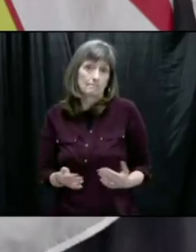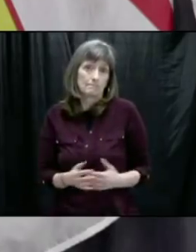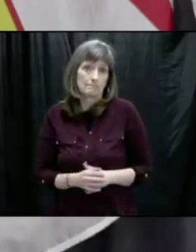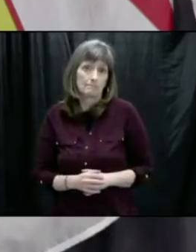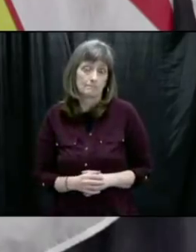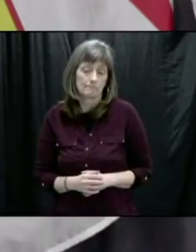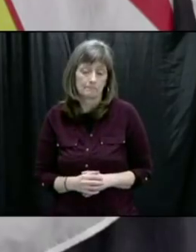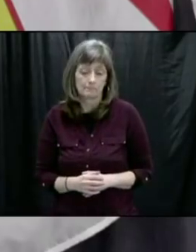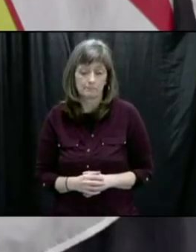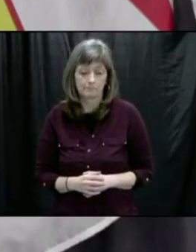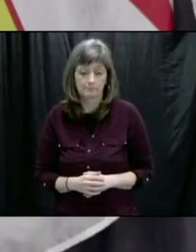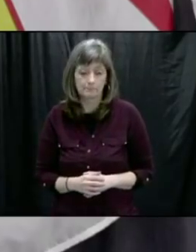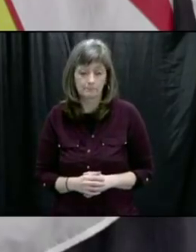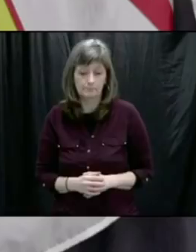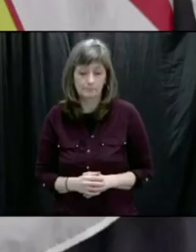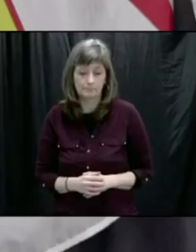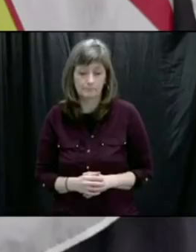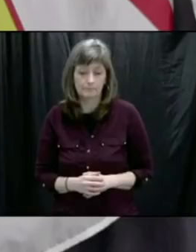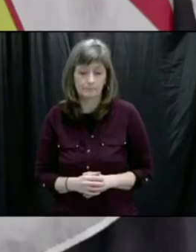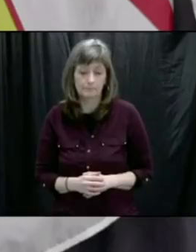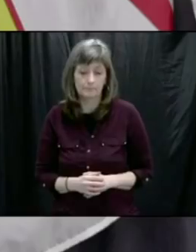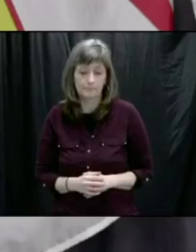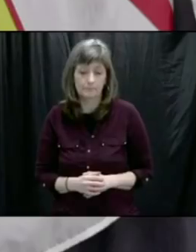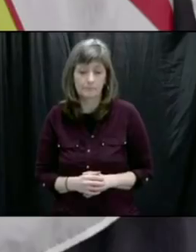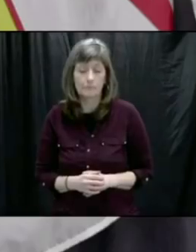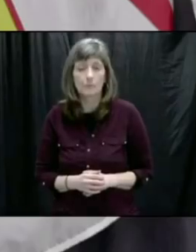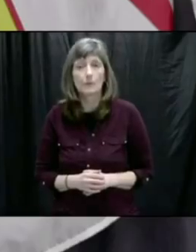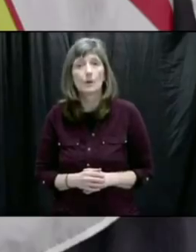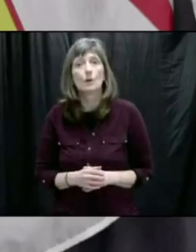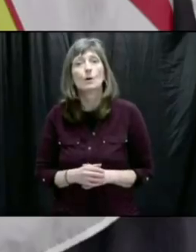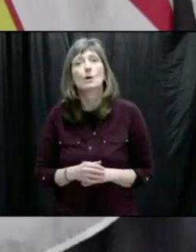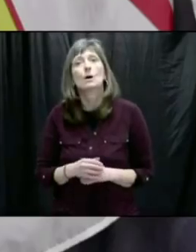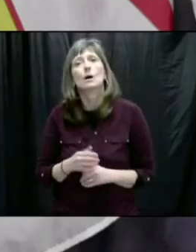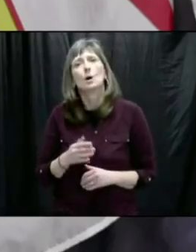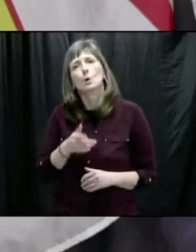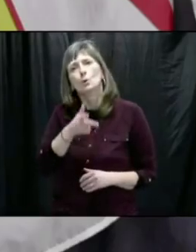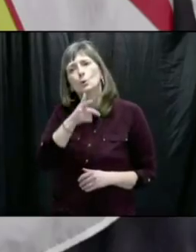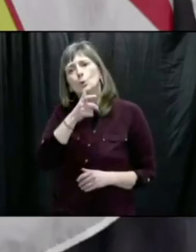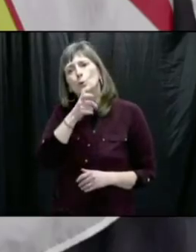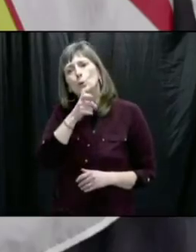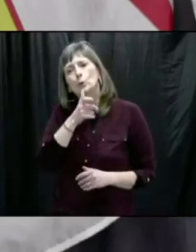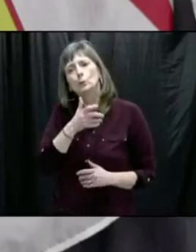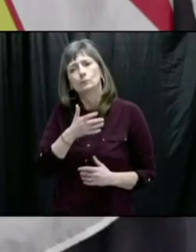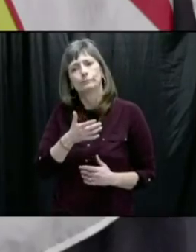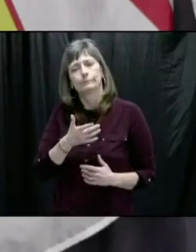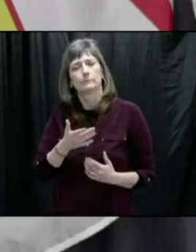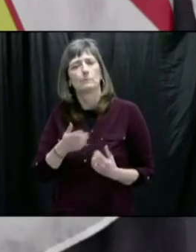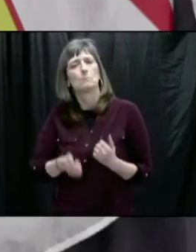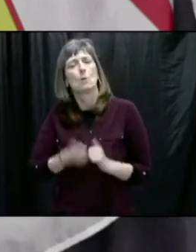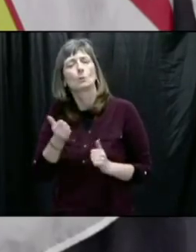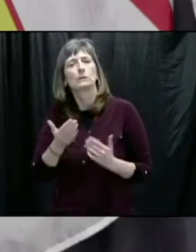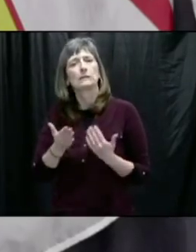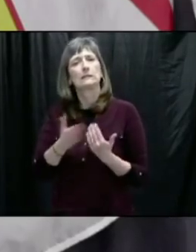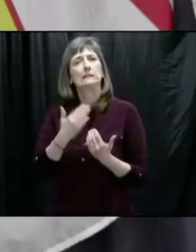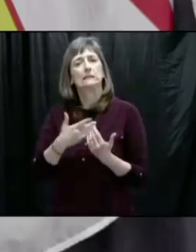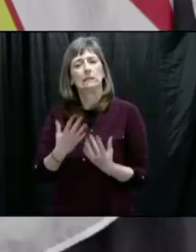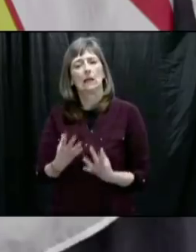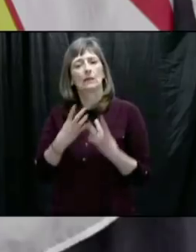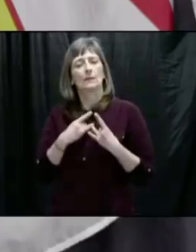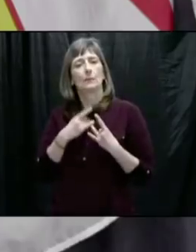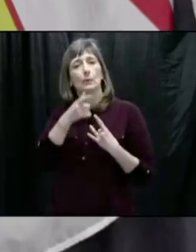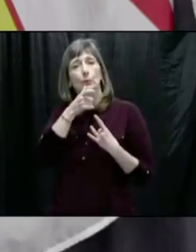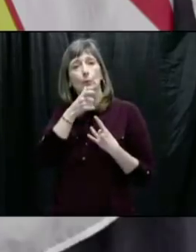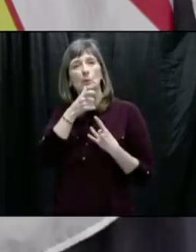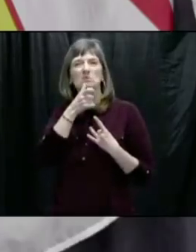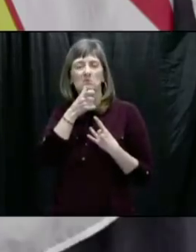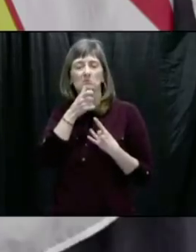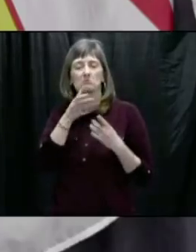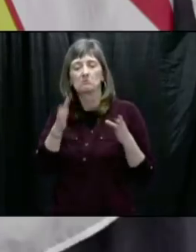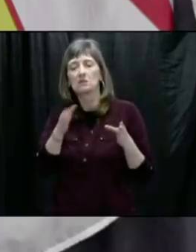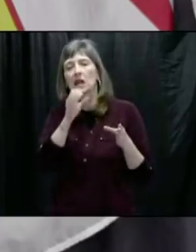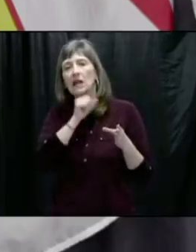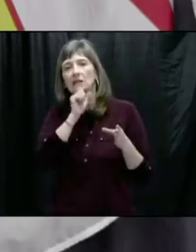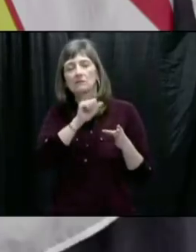OR YOUR CHILD COULD BE NEXT.